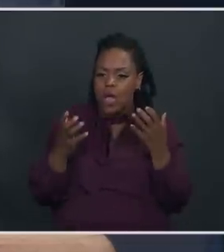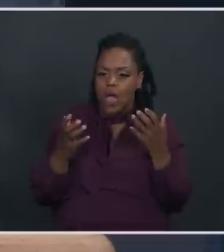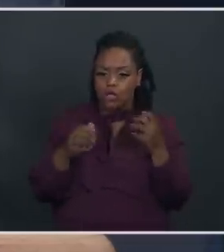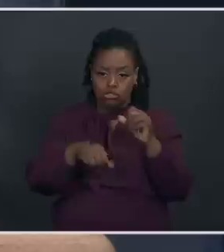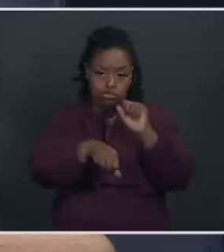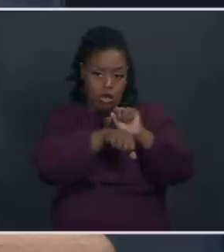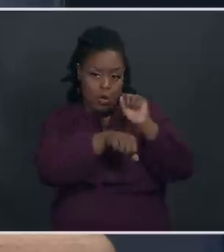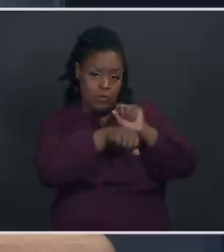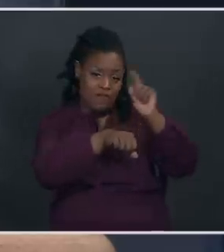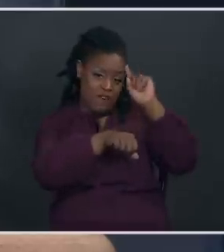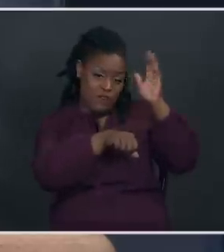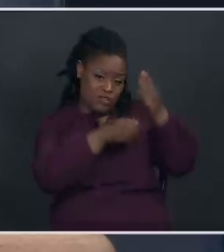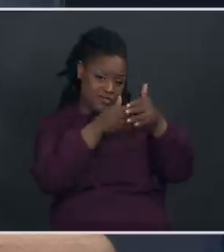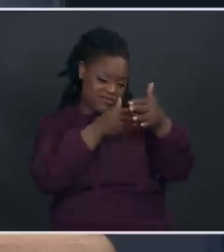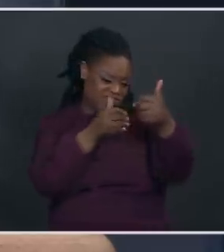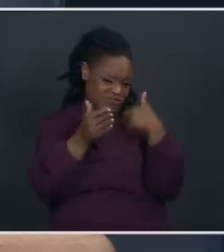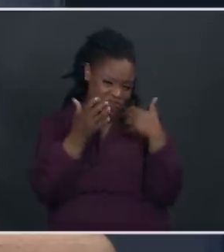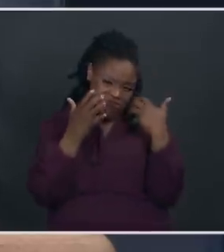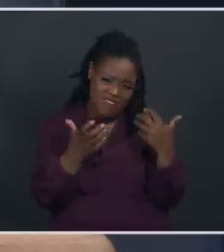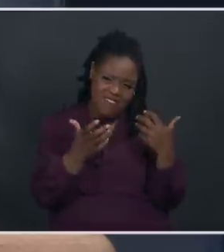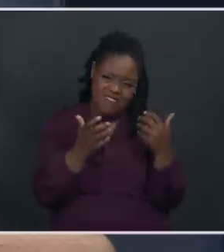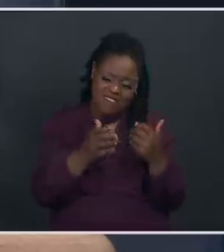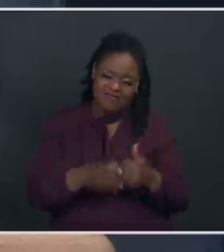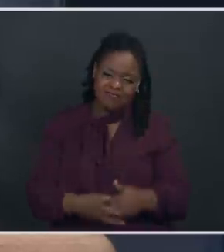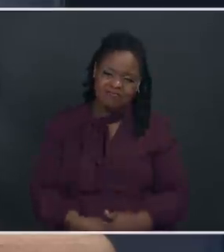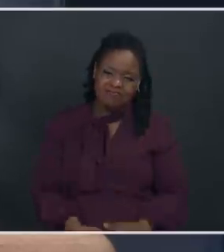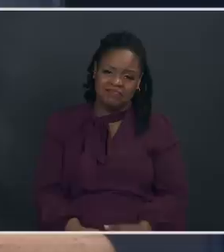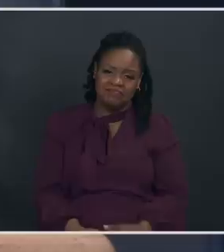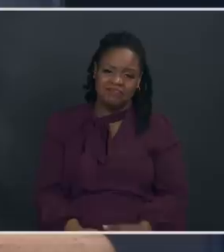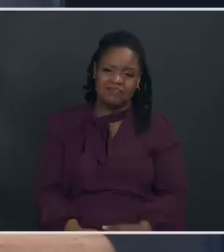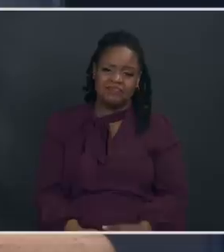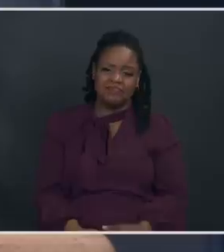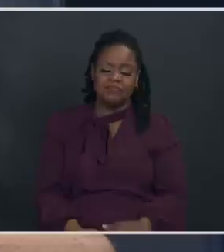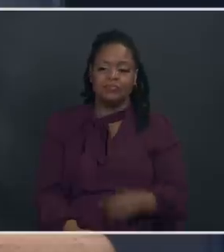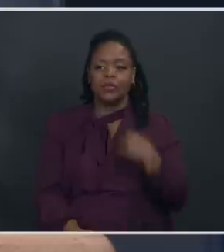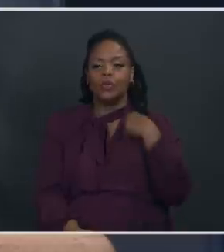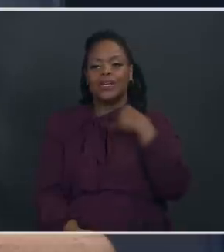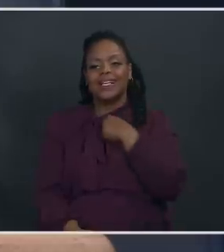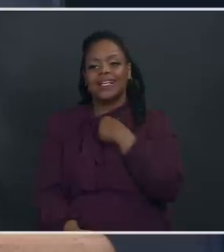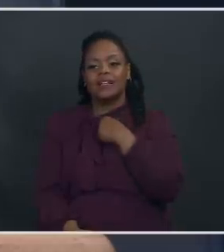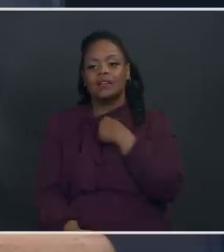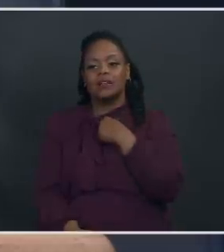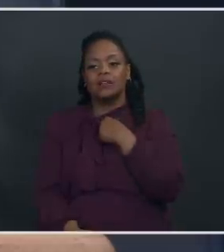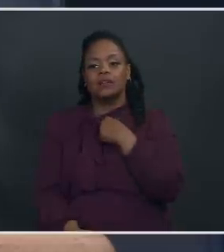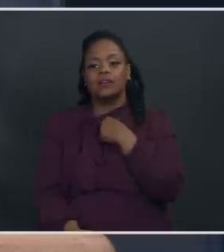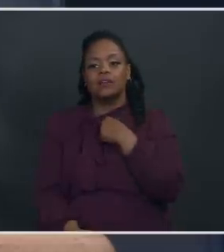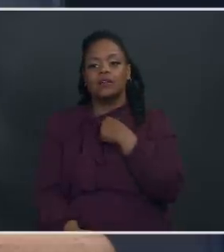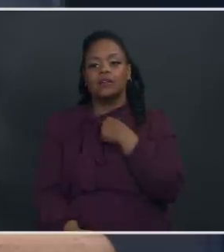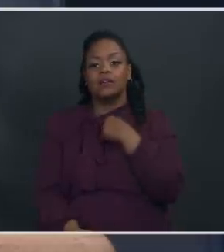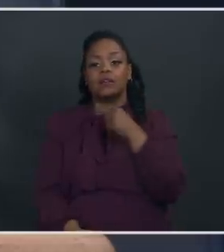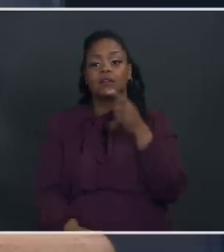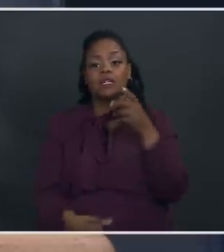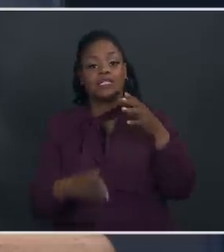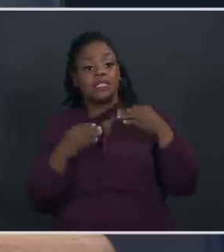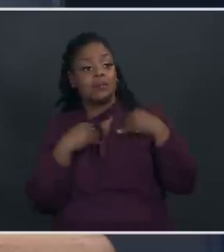not continuing to niddle at an economy that is no longer going to be where our future lies.